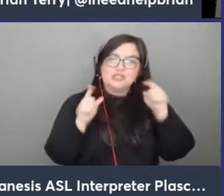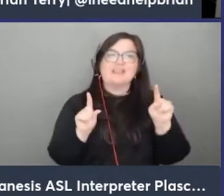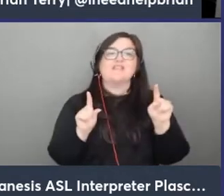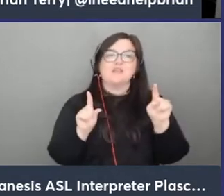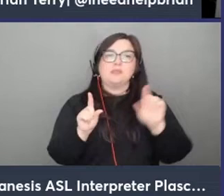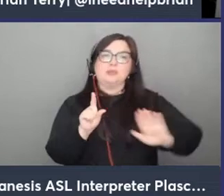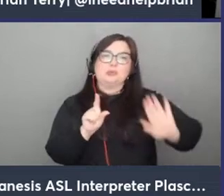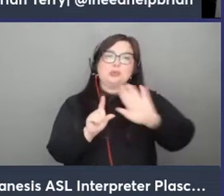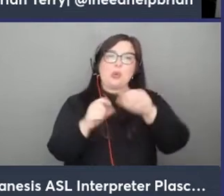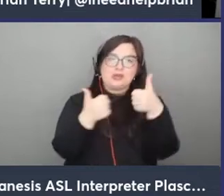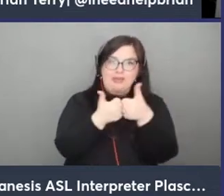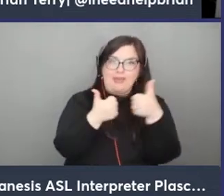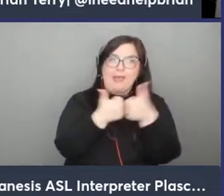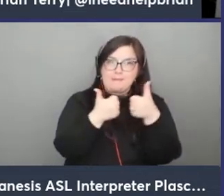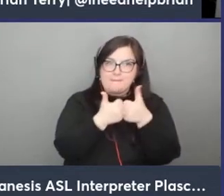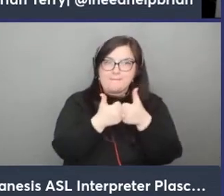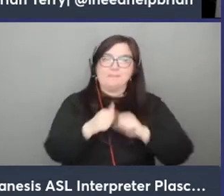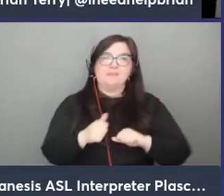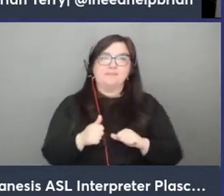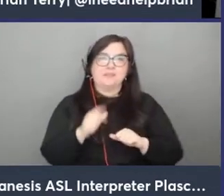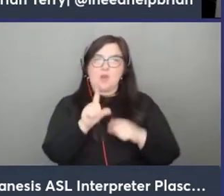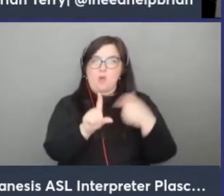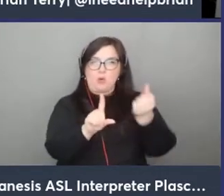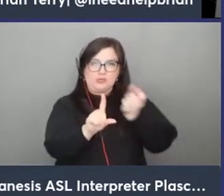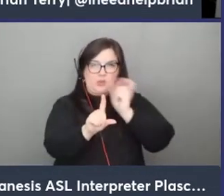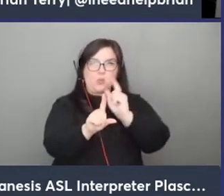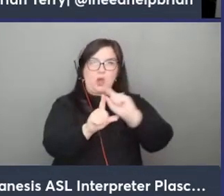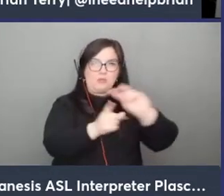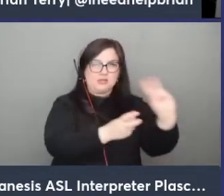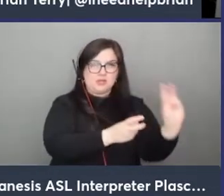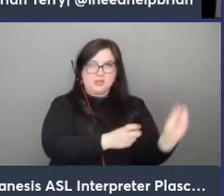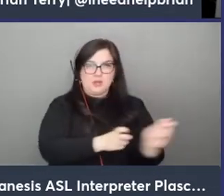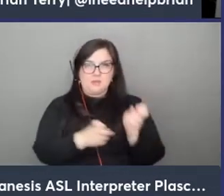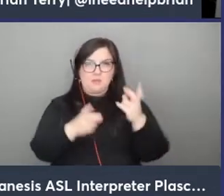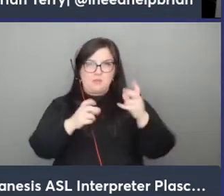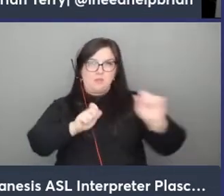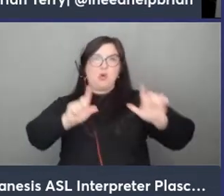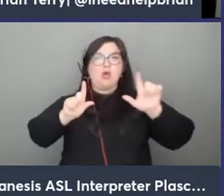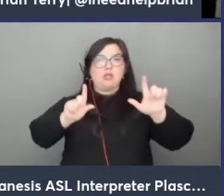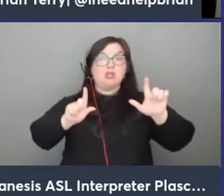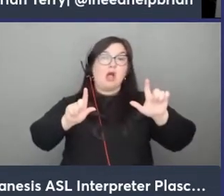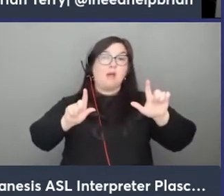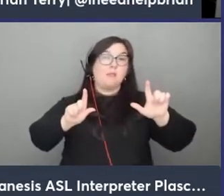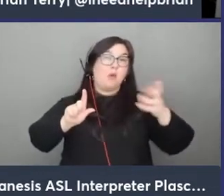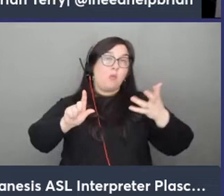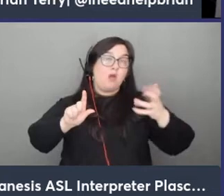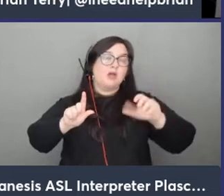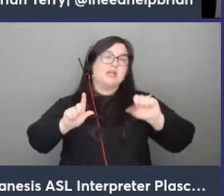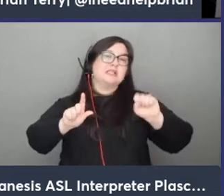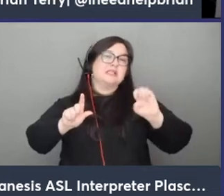So let me pull up the settings window right here. So you will go back to the plugins,